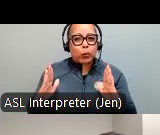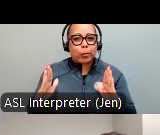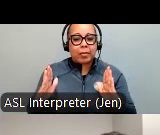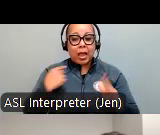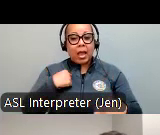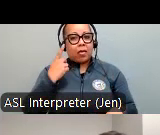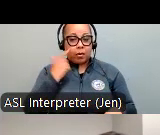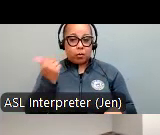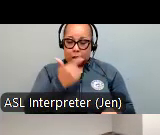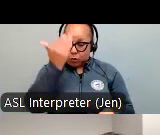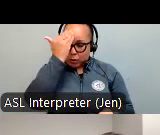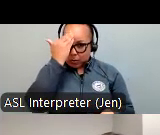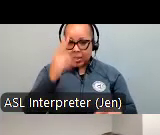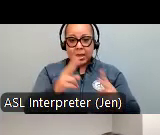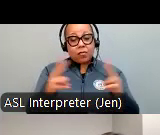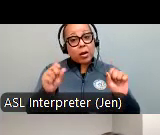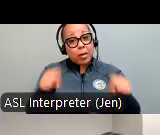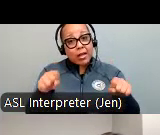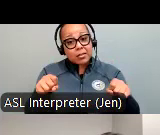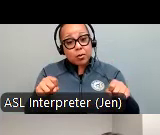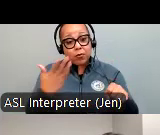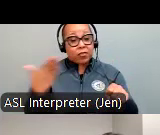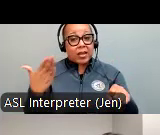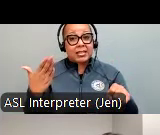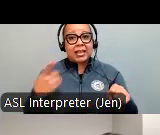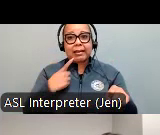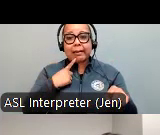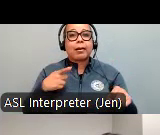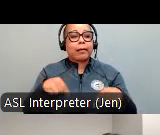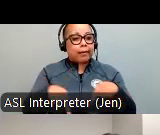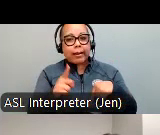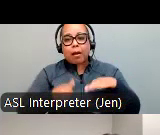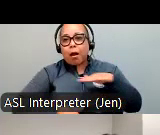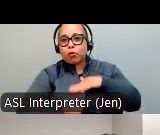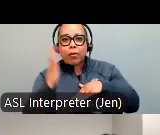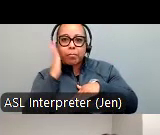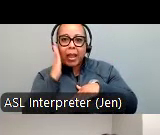we all know that it's very possible for things to get kicked under the bed or left accidentally